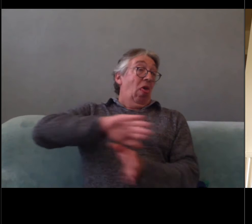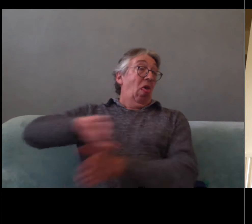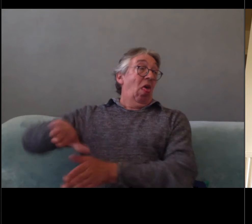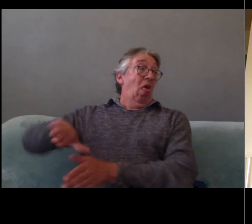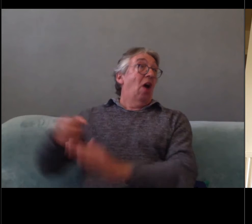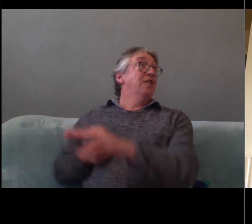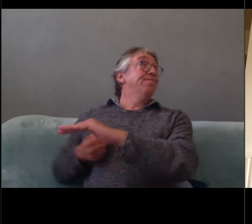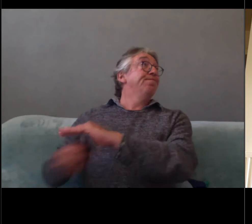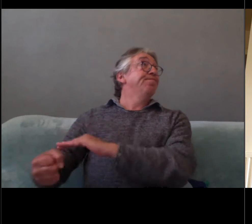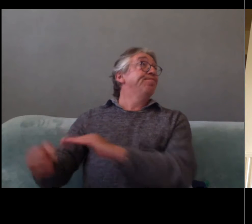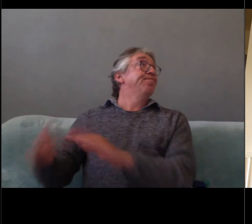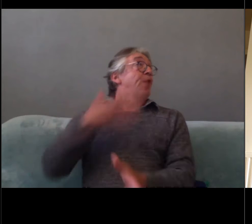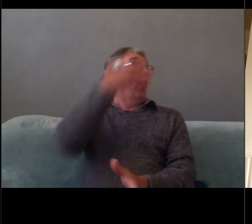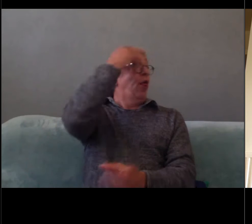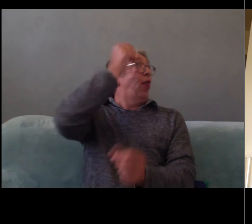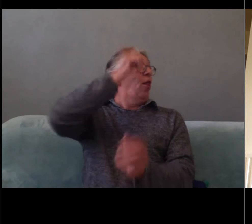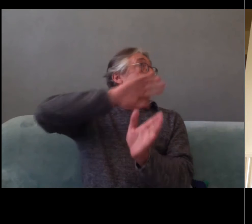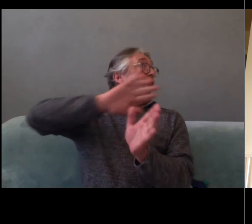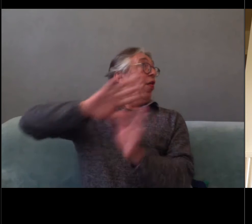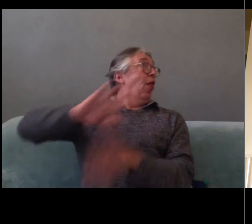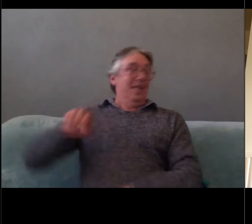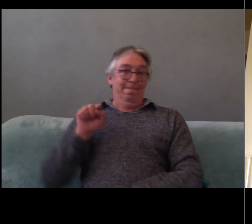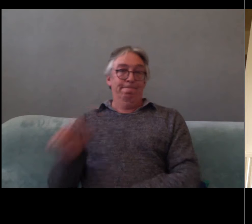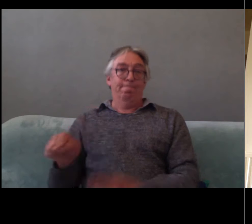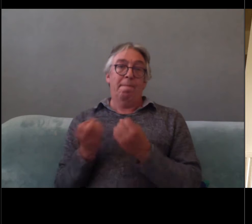And this should be never forgotten.